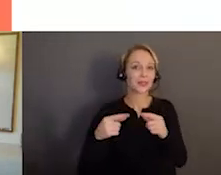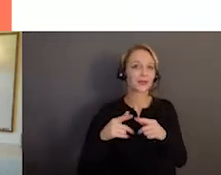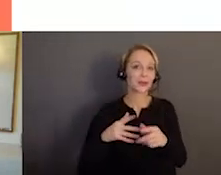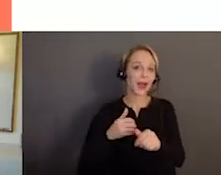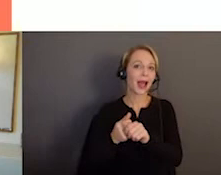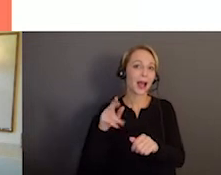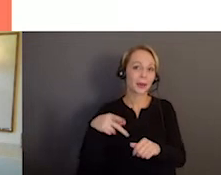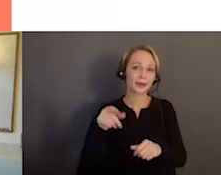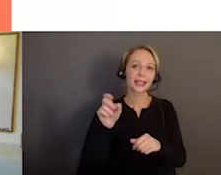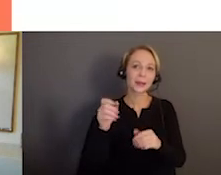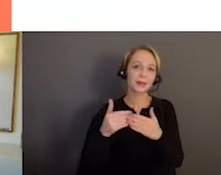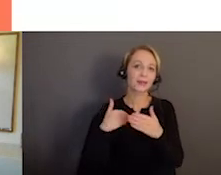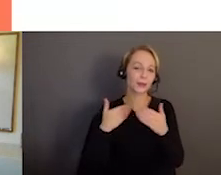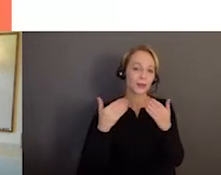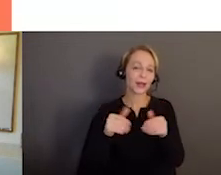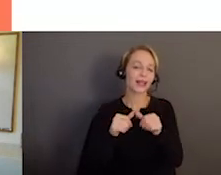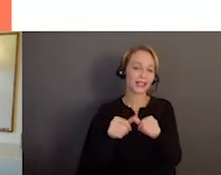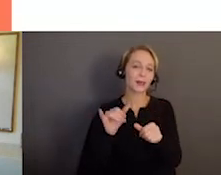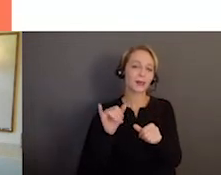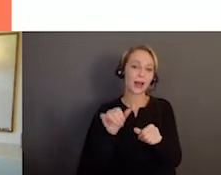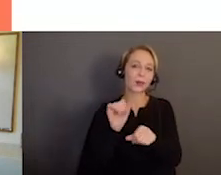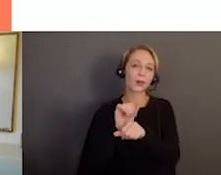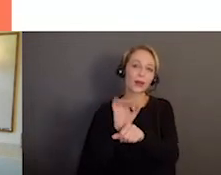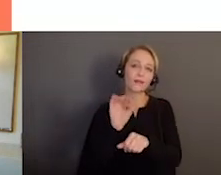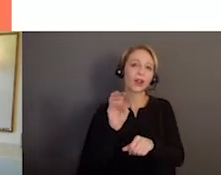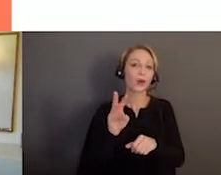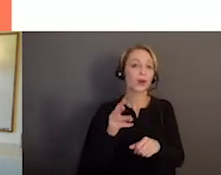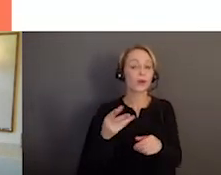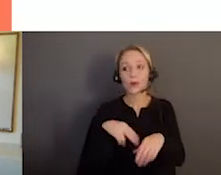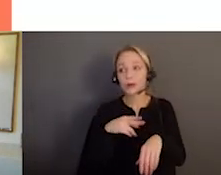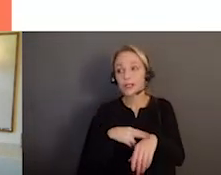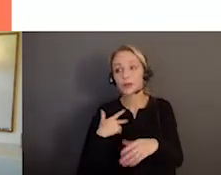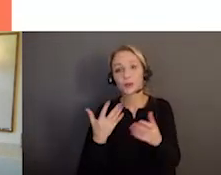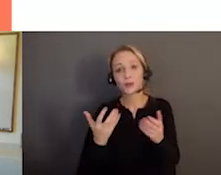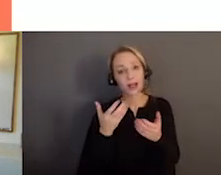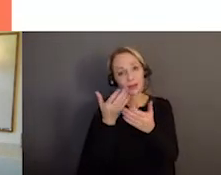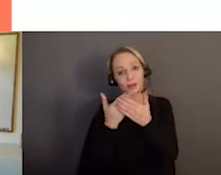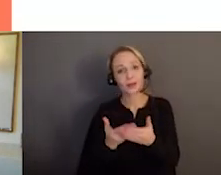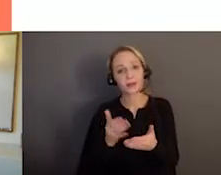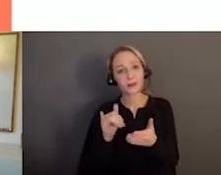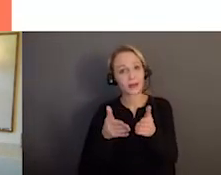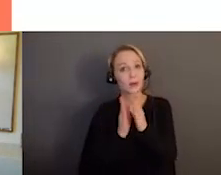FOR PROPERTY TO BE UPDATED BEFORE CONTINUING THE WORK FLOW.